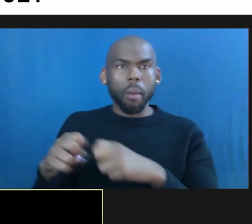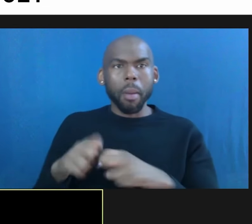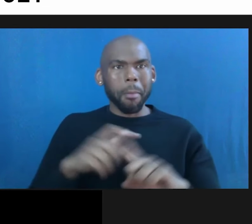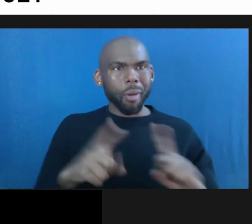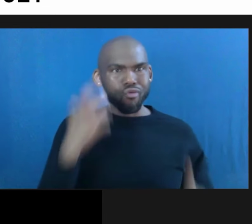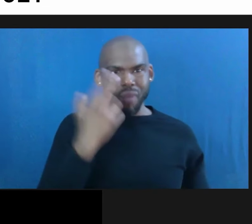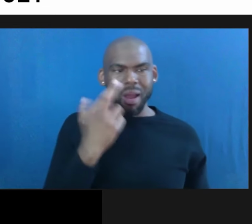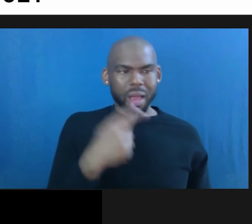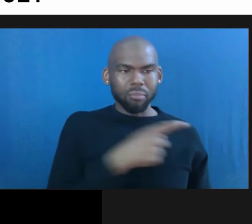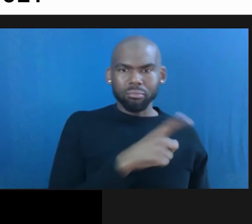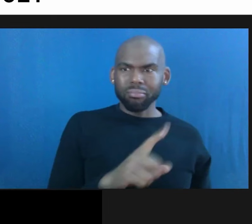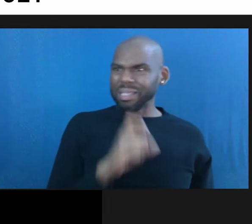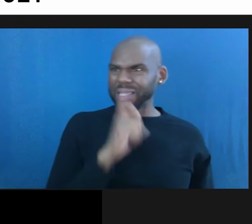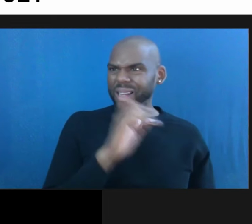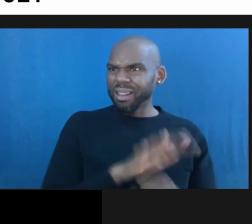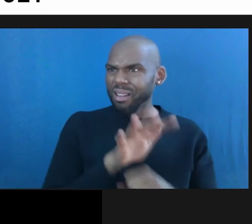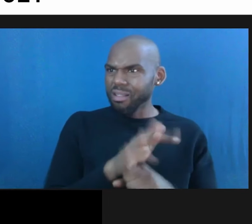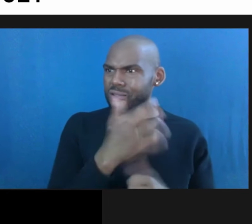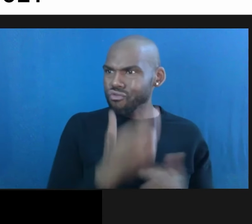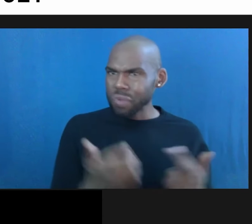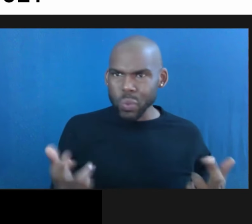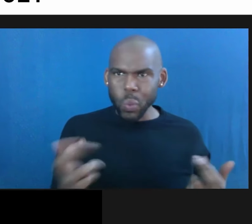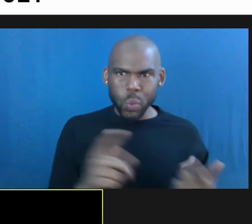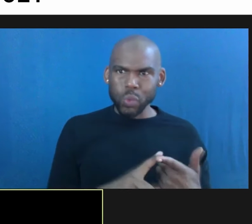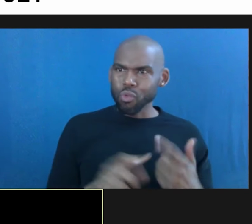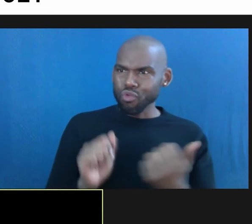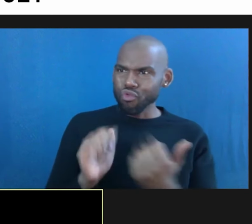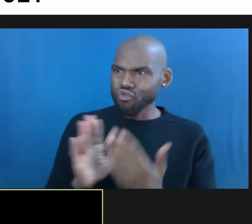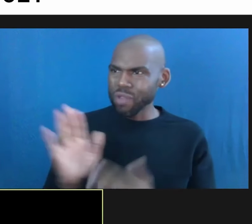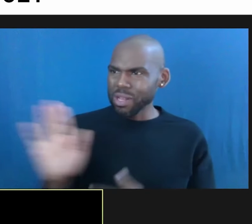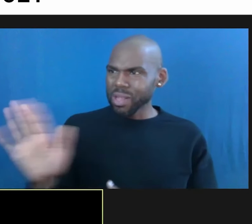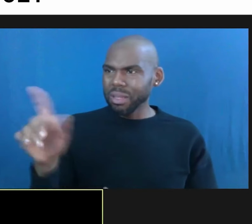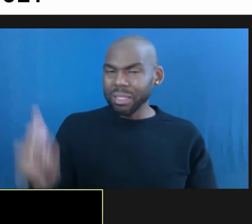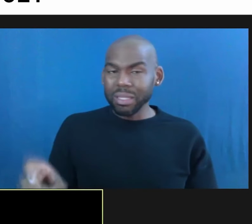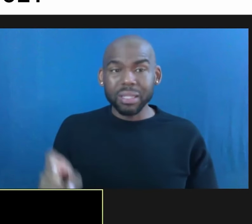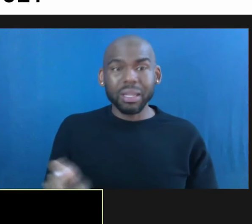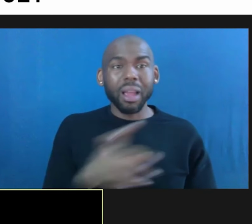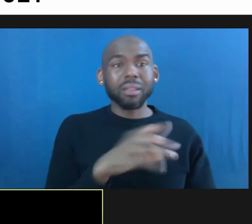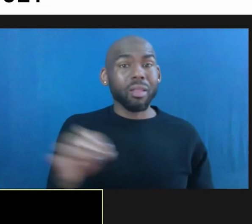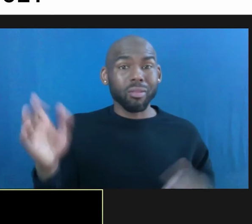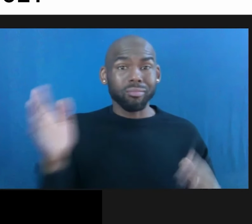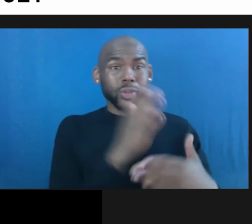Absolutely. >> VIVIENNE ISEBOR: And diversity is within the scope of humanity, we exist as a >> PRIYA PENNER: Absolutely.